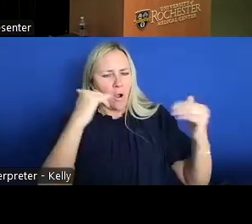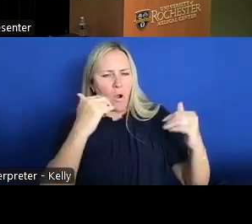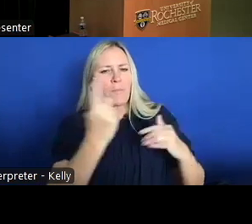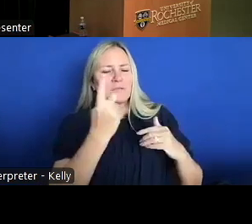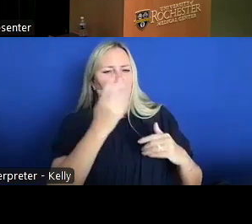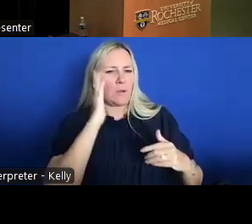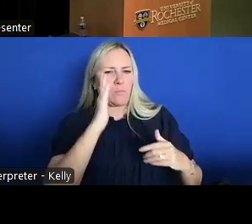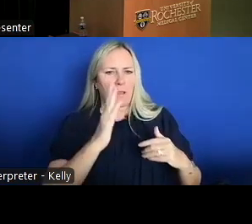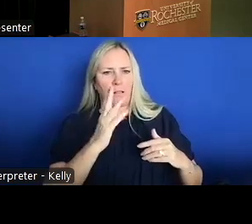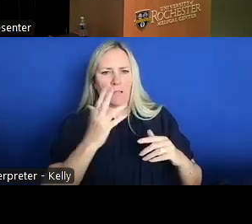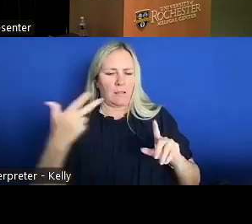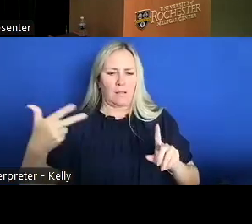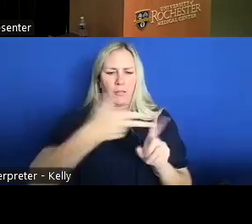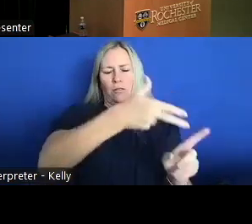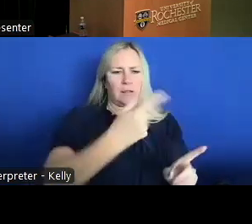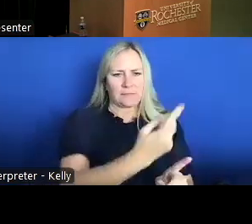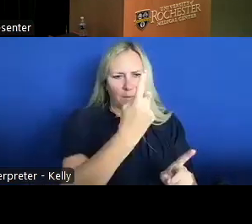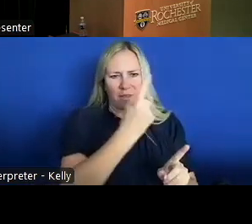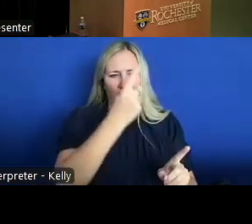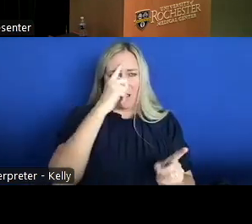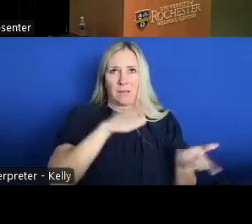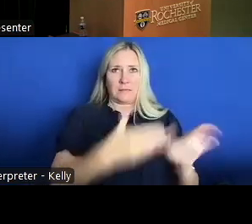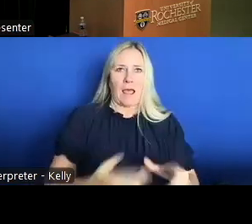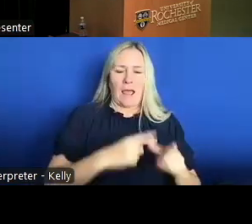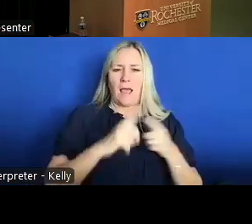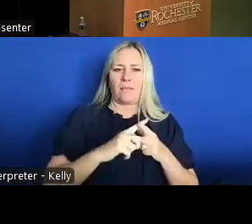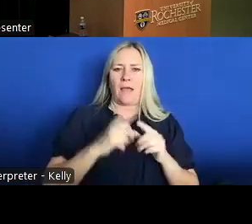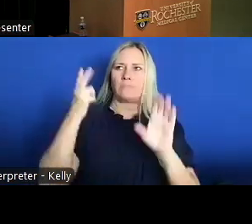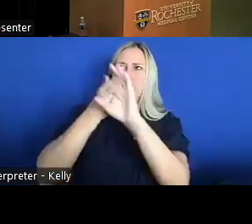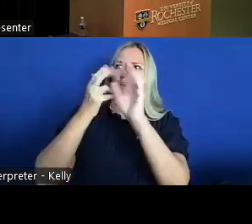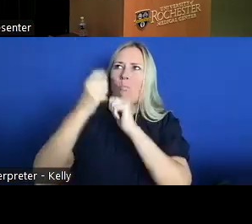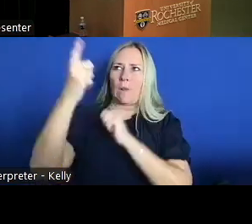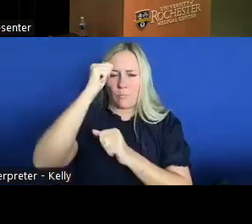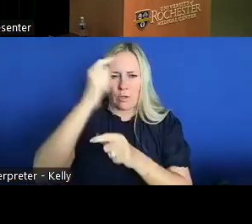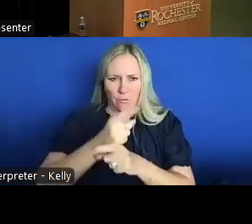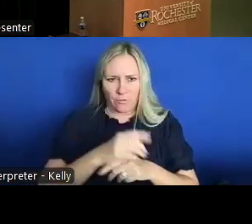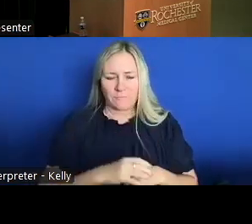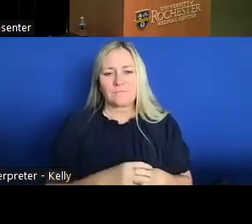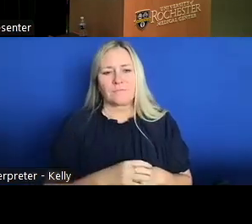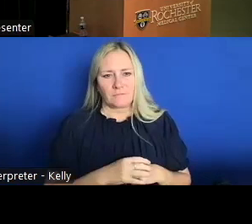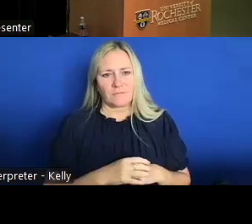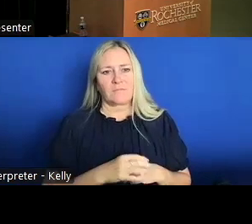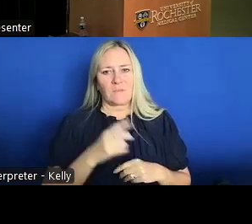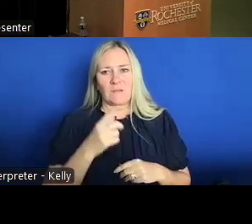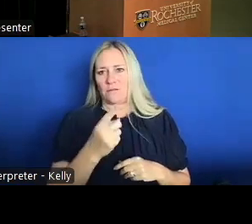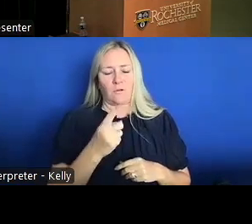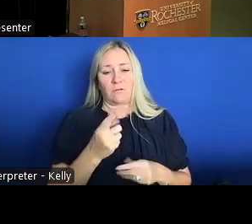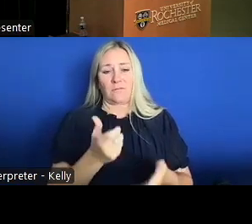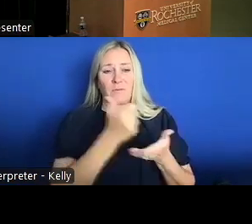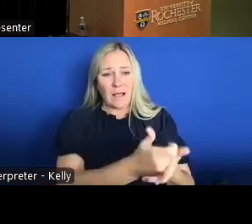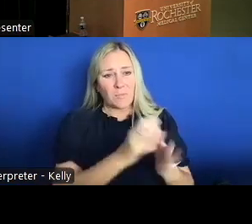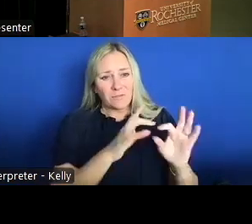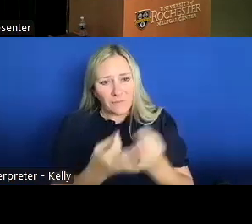so intervening early on to help families with grief and loss can make all the difference in a